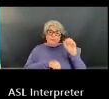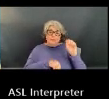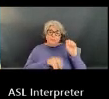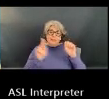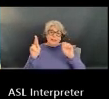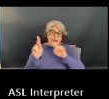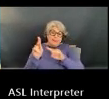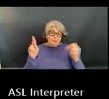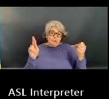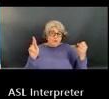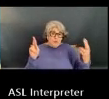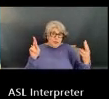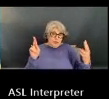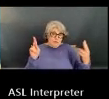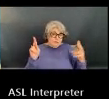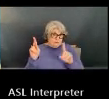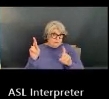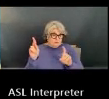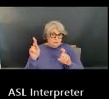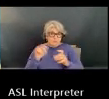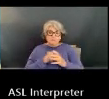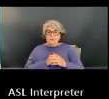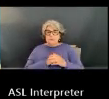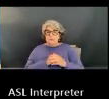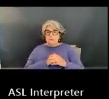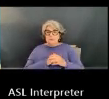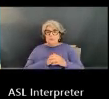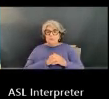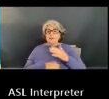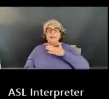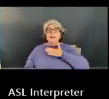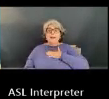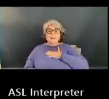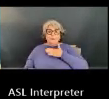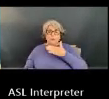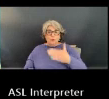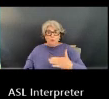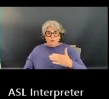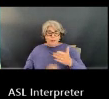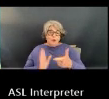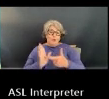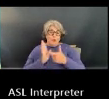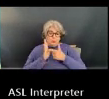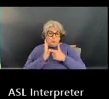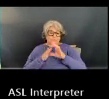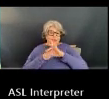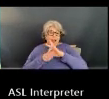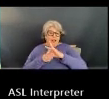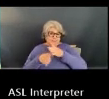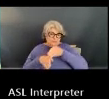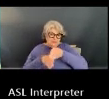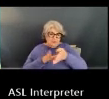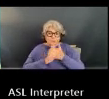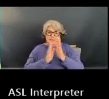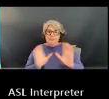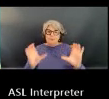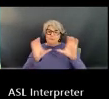would be supported as long as they're willing to take the required content in order to be certified as a middle or high